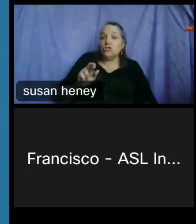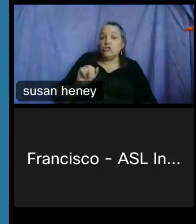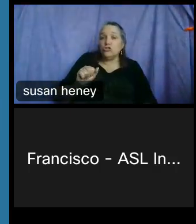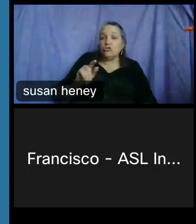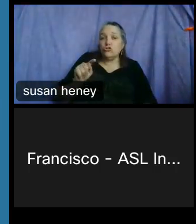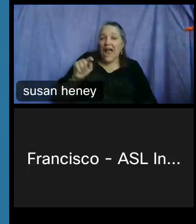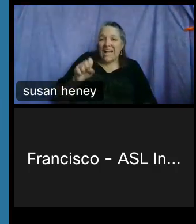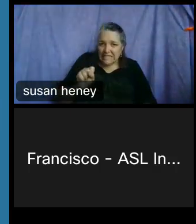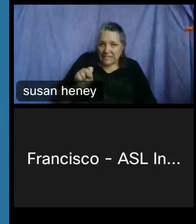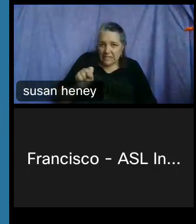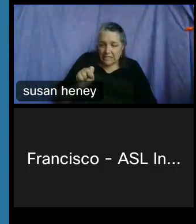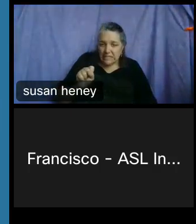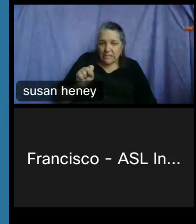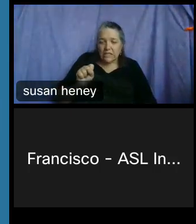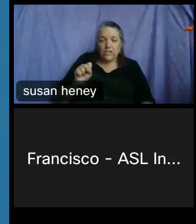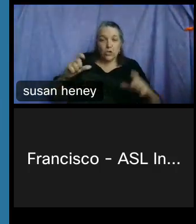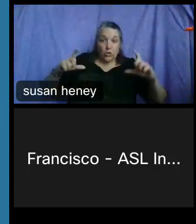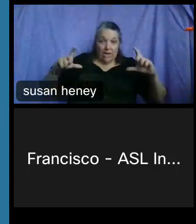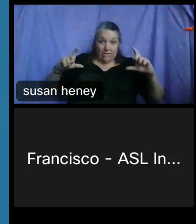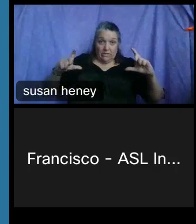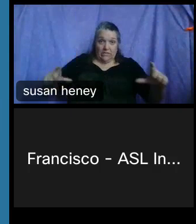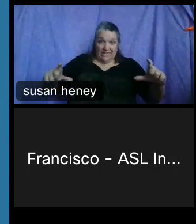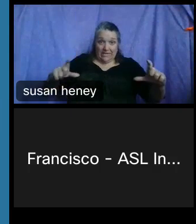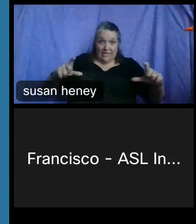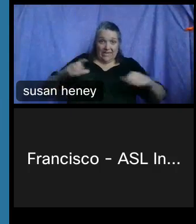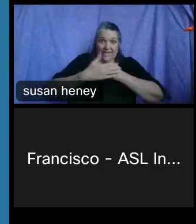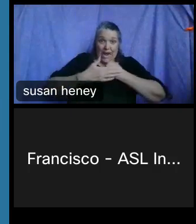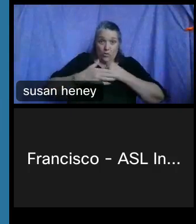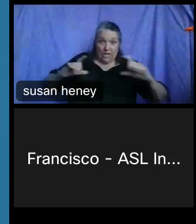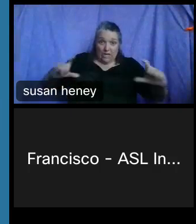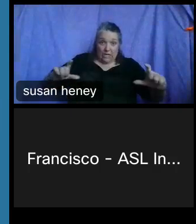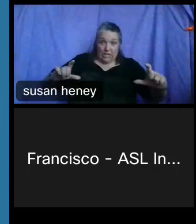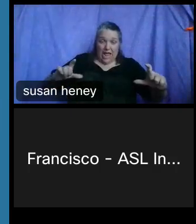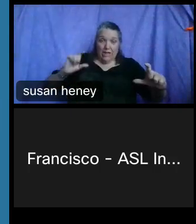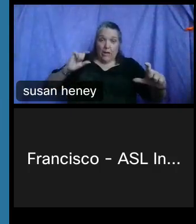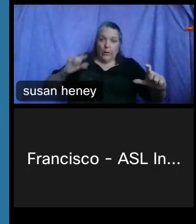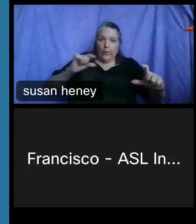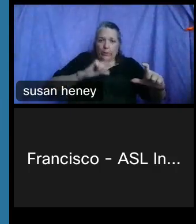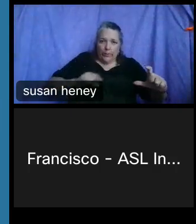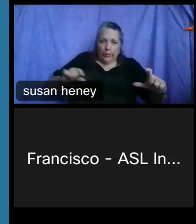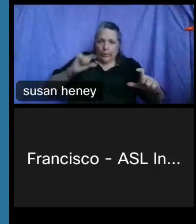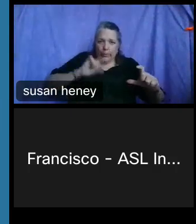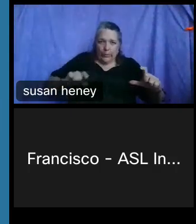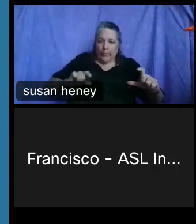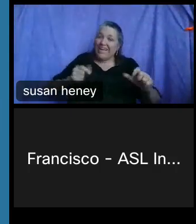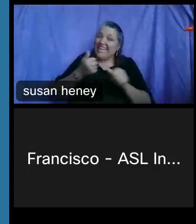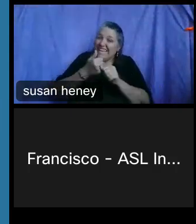piece, and each tract or puzzle piece all have a north, south, east and western street boundary.